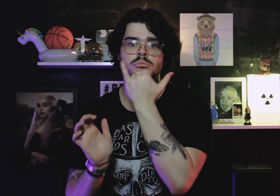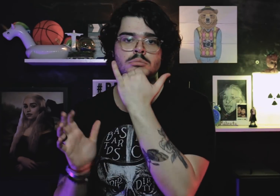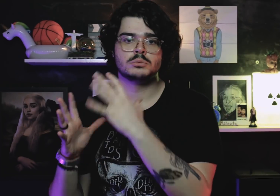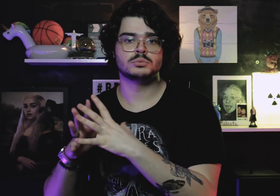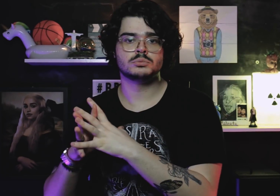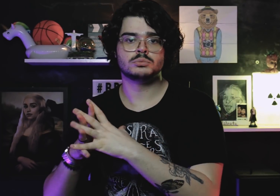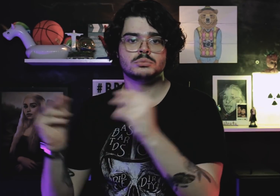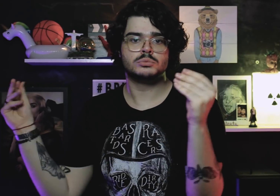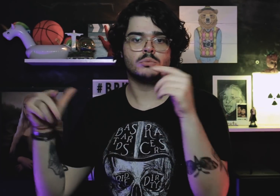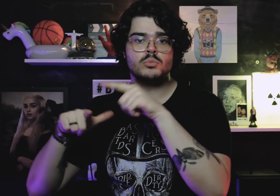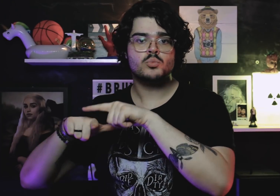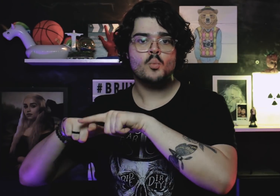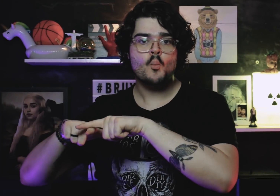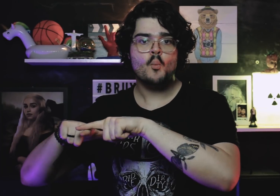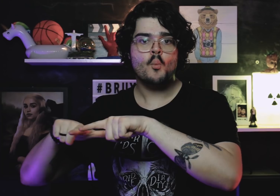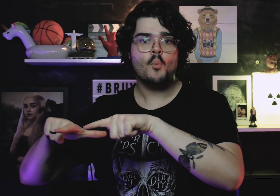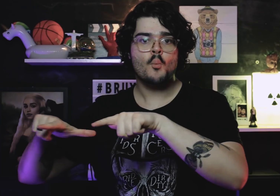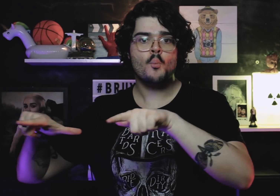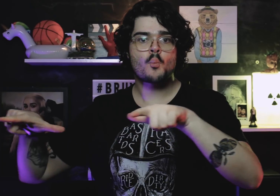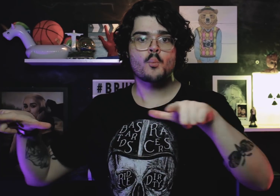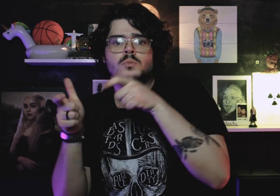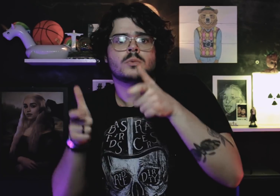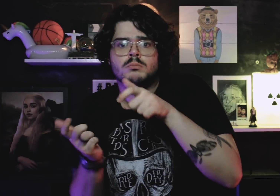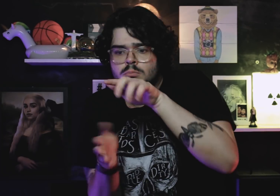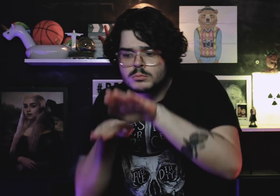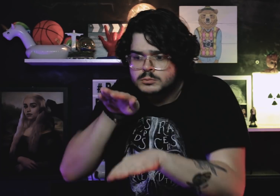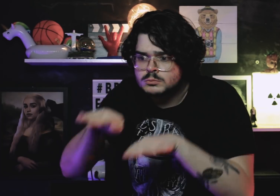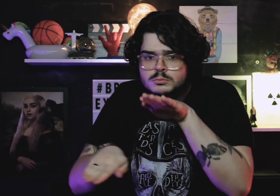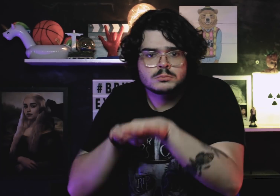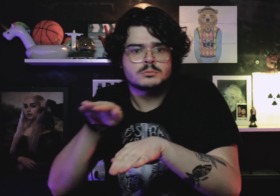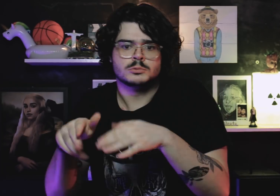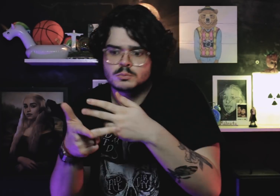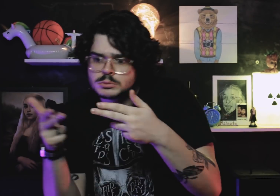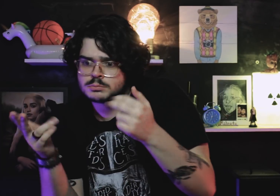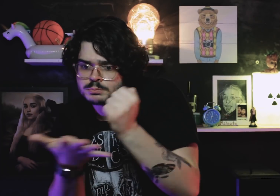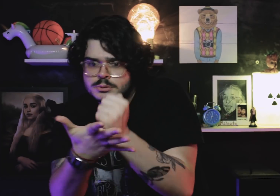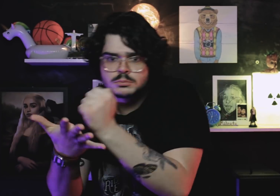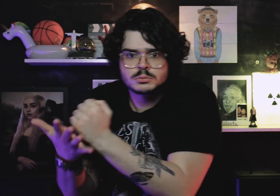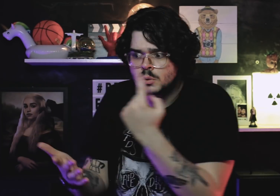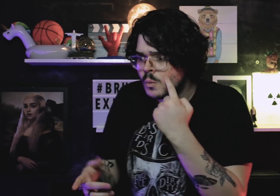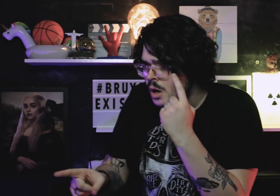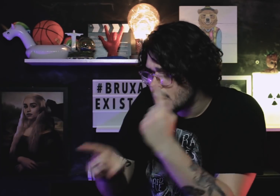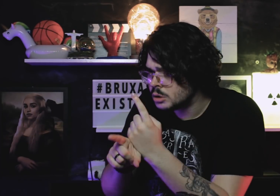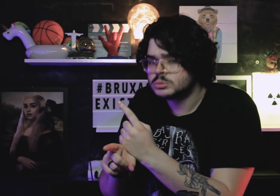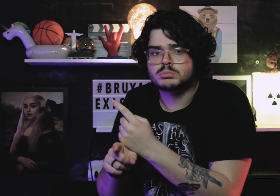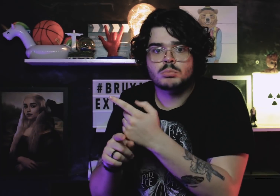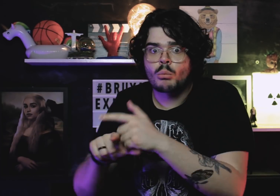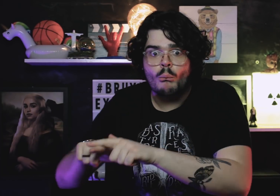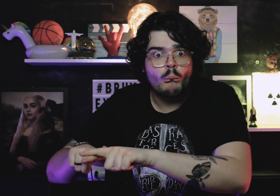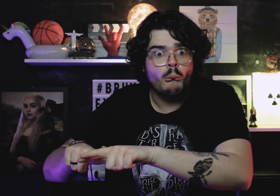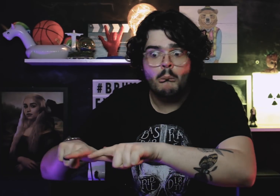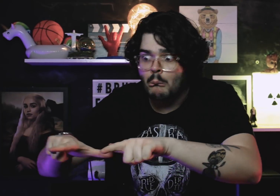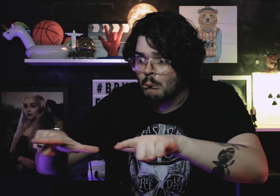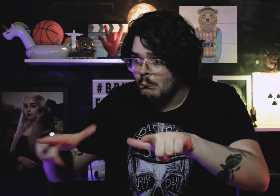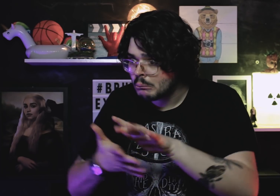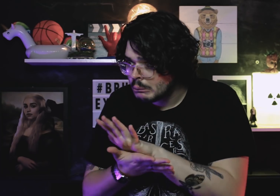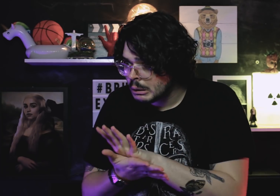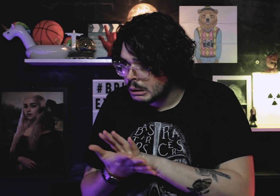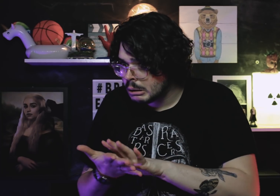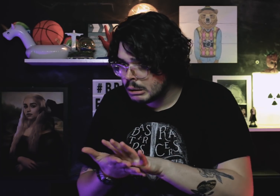the dead bodies were gone and there was no footprint.